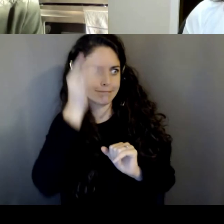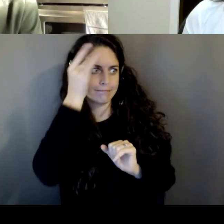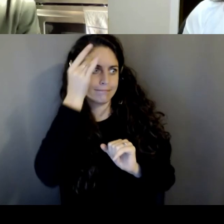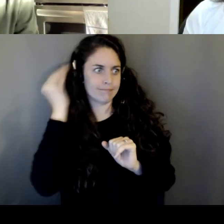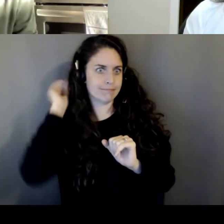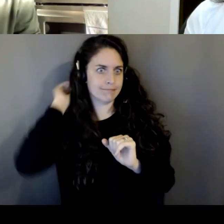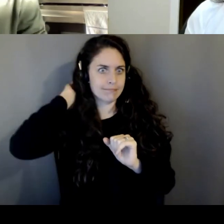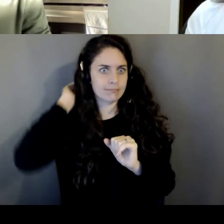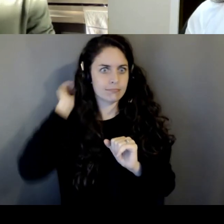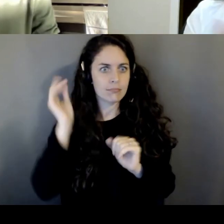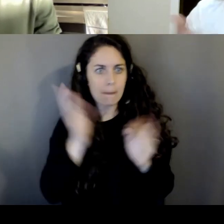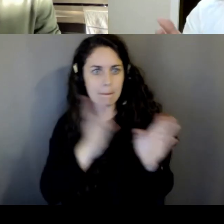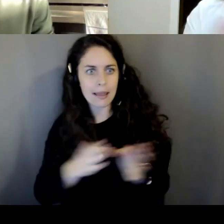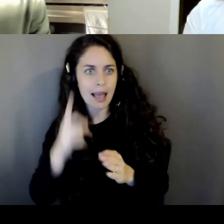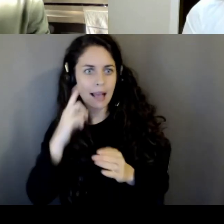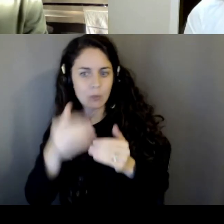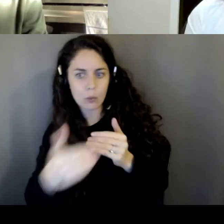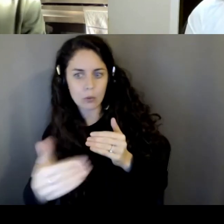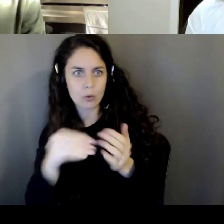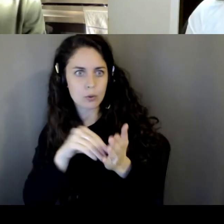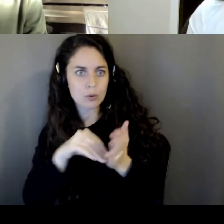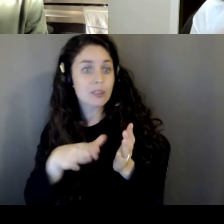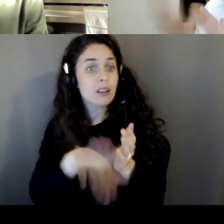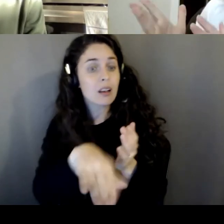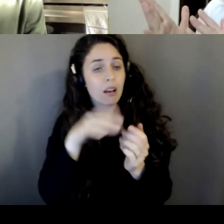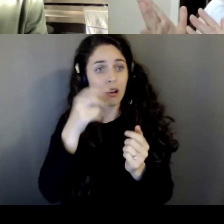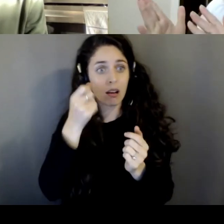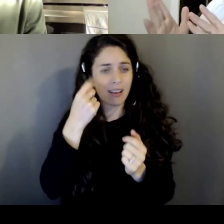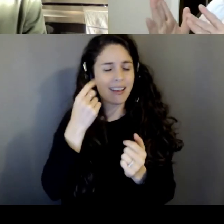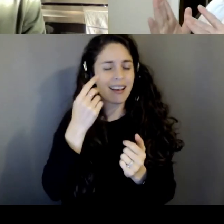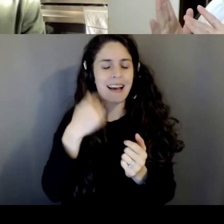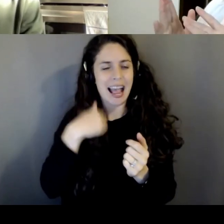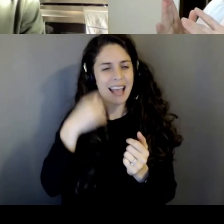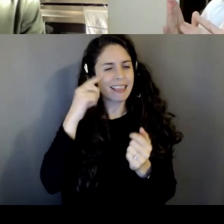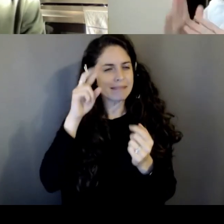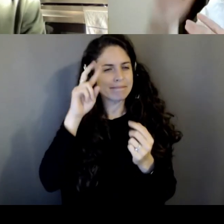planning for their incoming students, because I think there's this perception that especially like